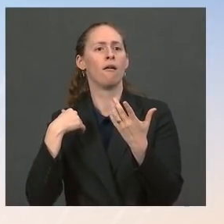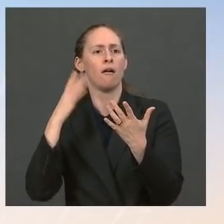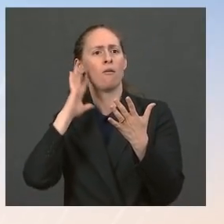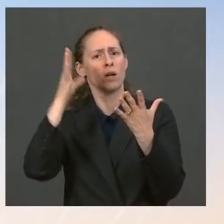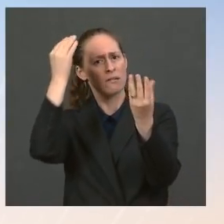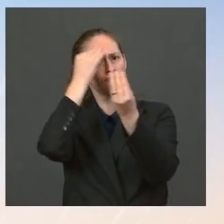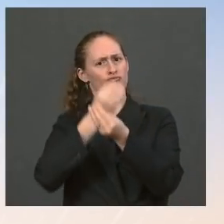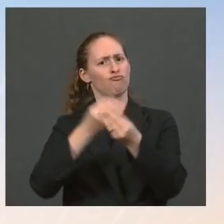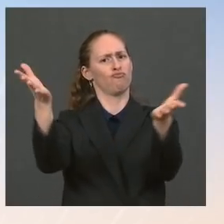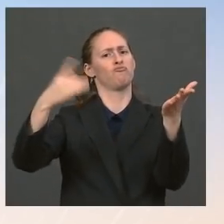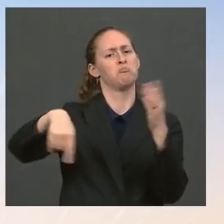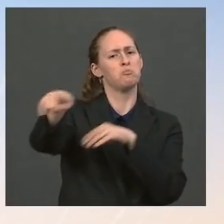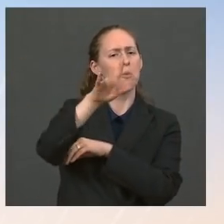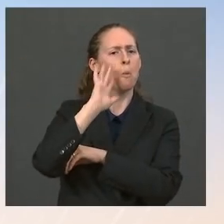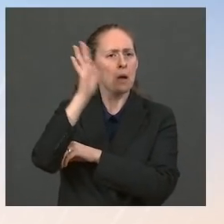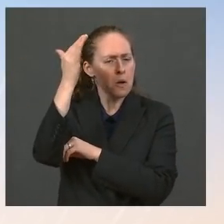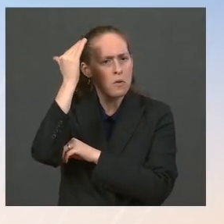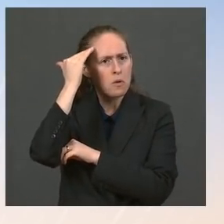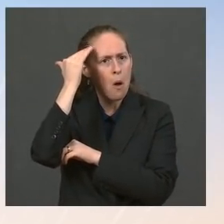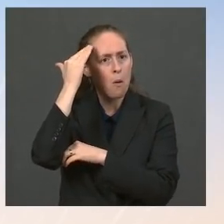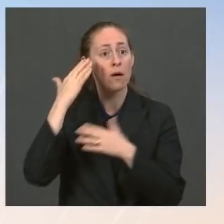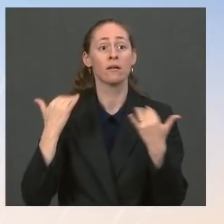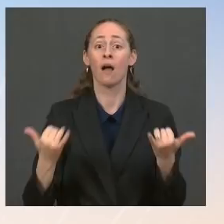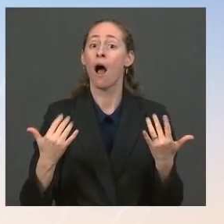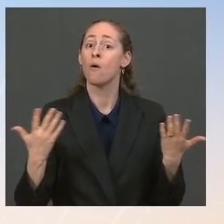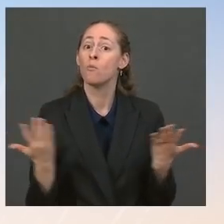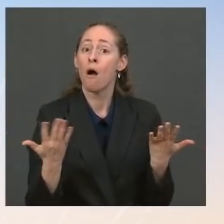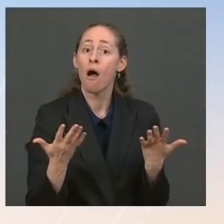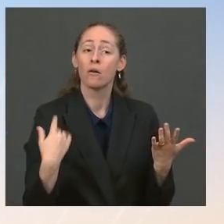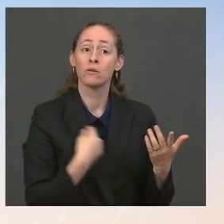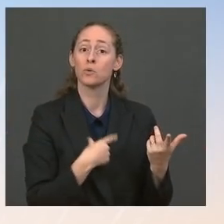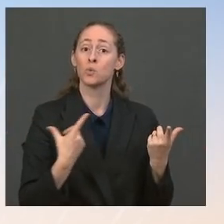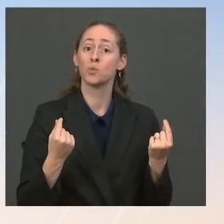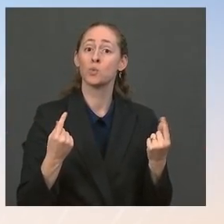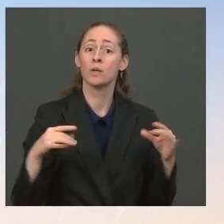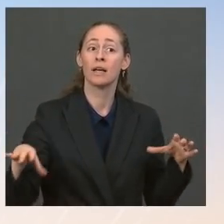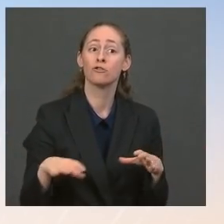The actions that are taken as a -- are as a result of the --